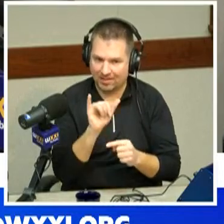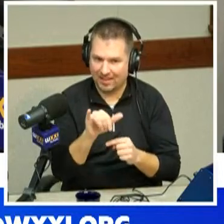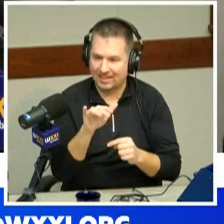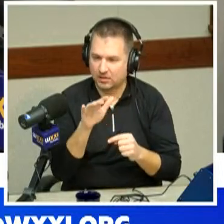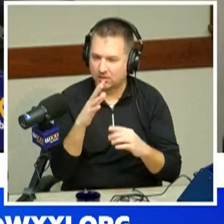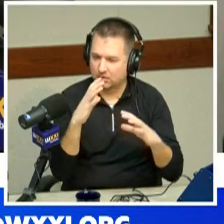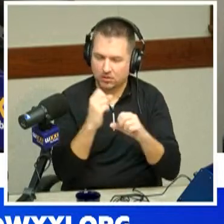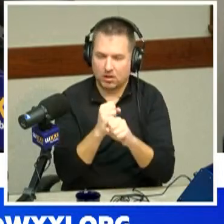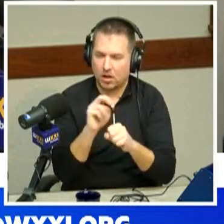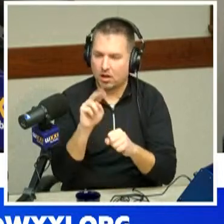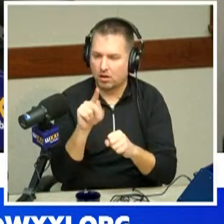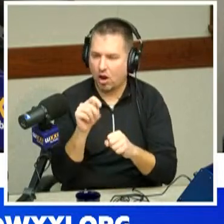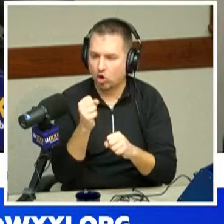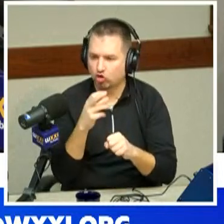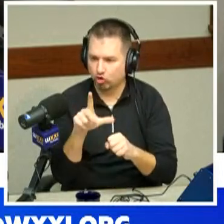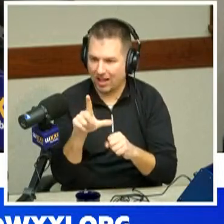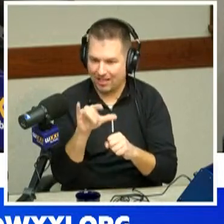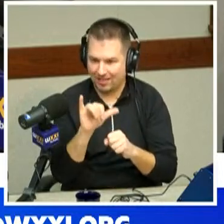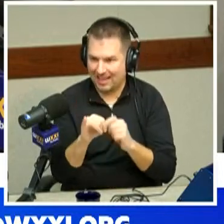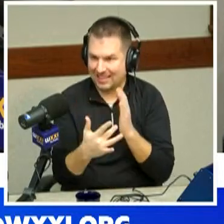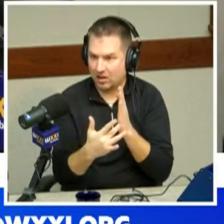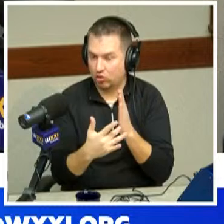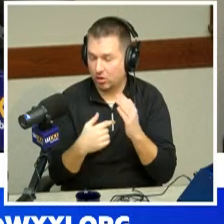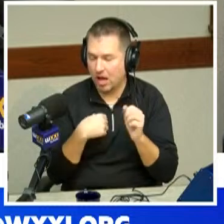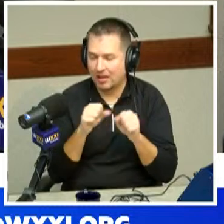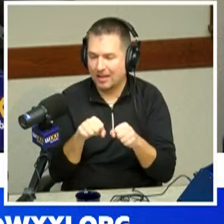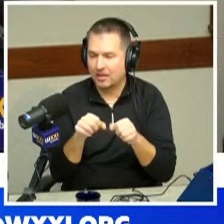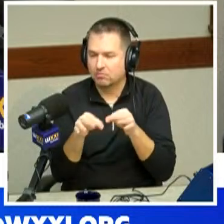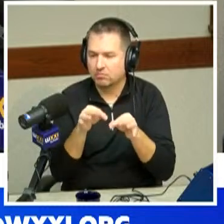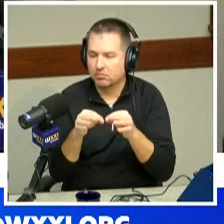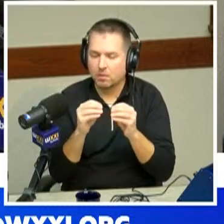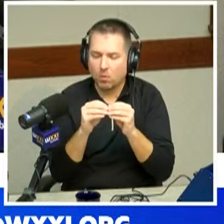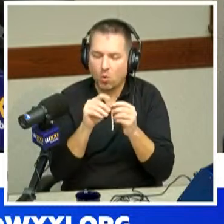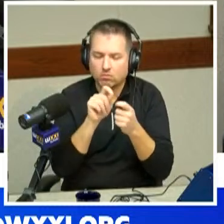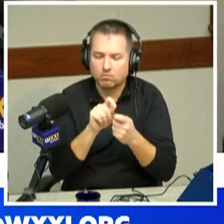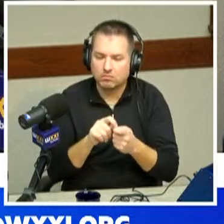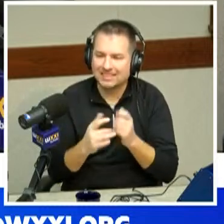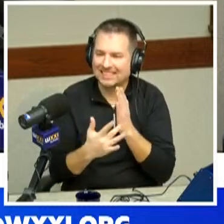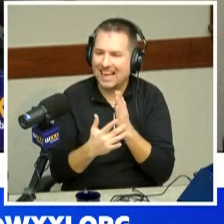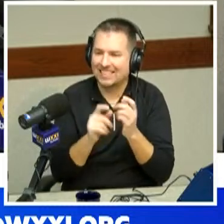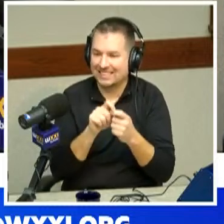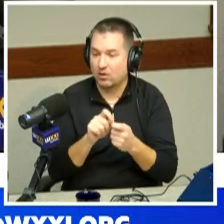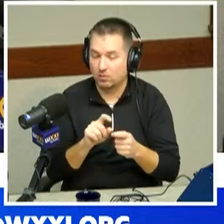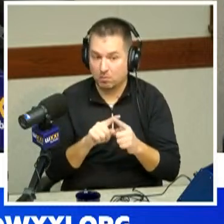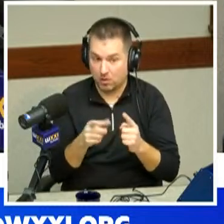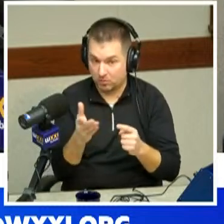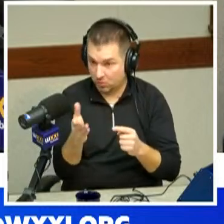shell the technology I can tell more about the the technical detail but before that I wonder if why